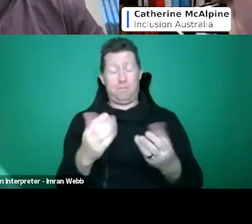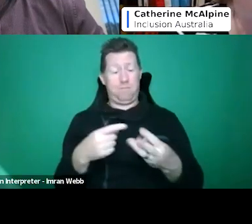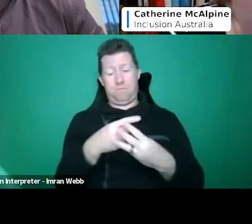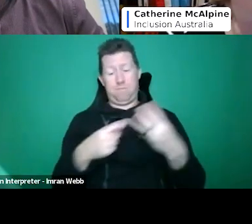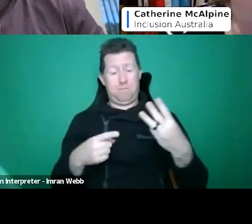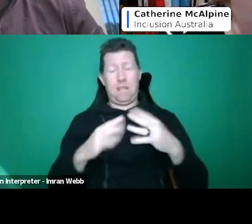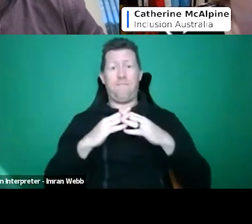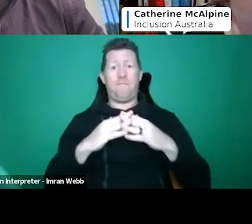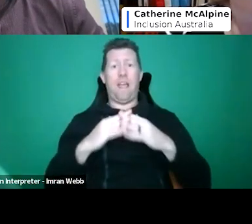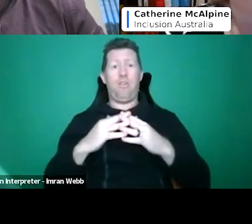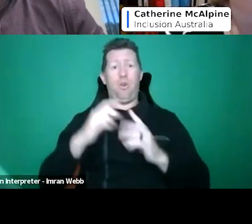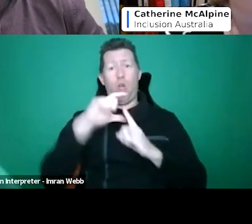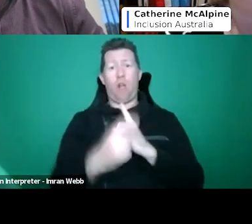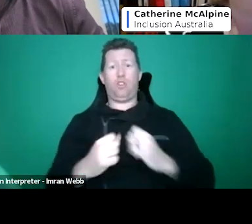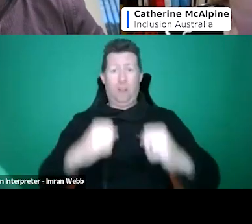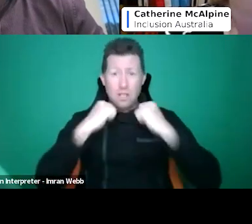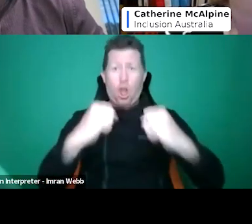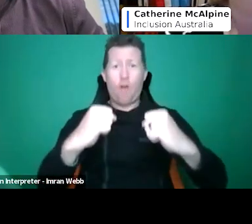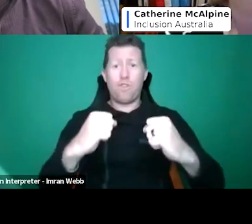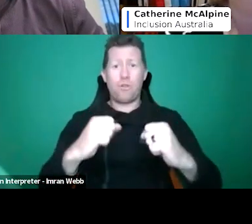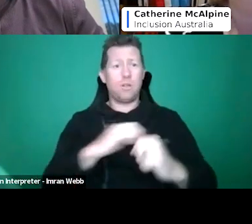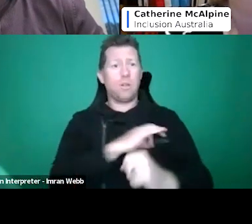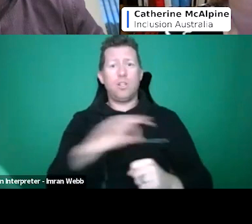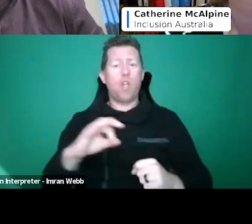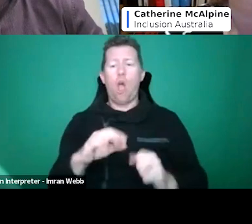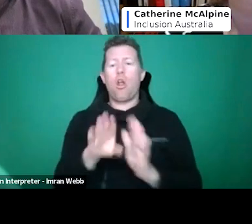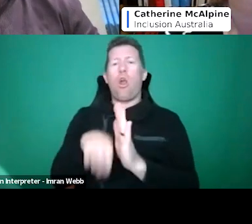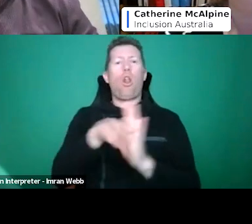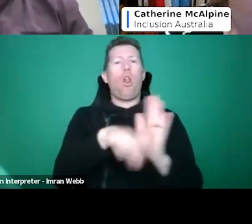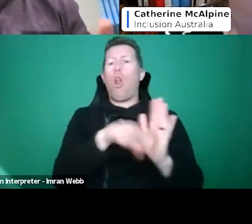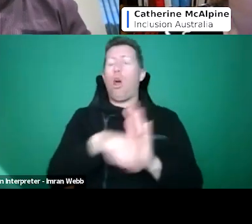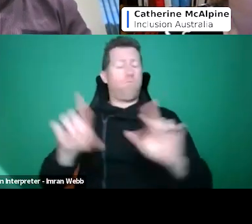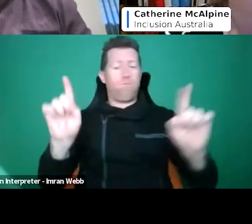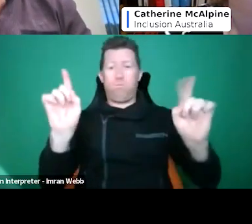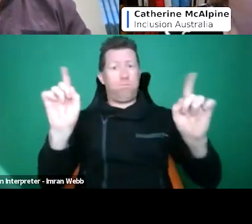Let's go for it without compromise or qualification. That's all I have to say.